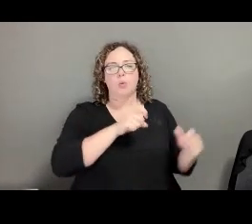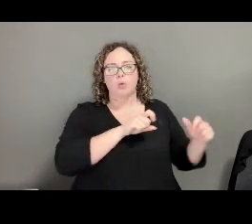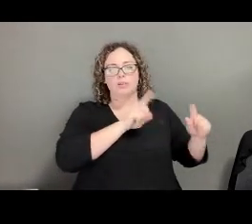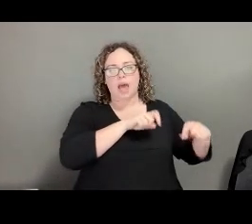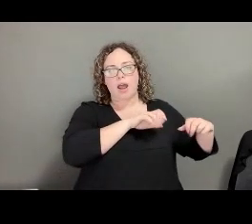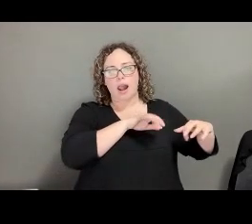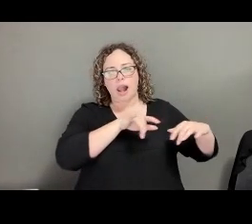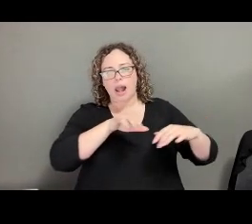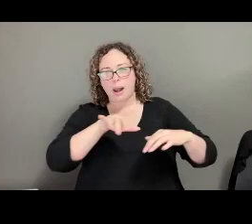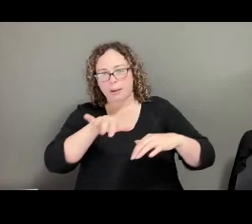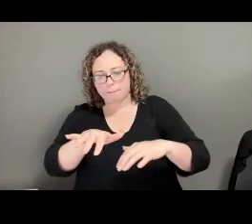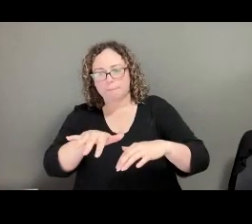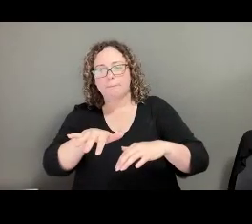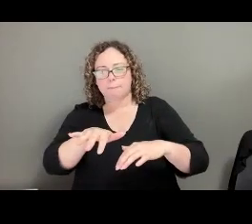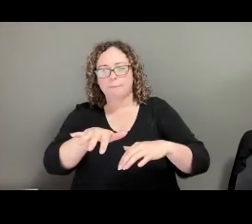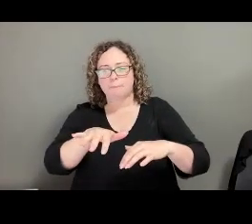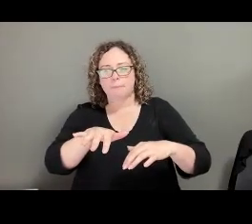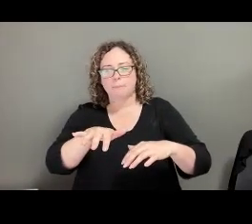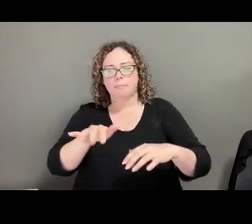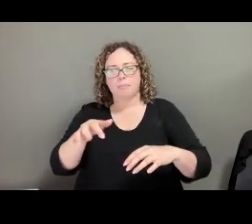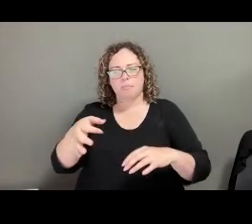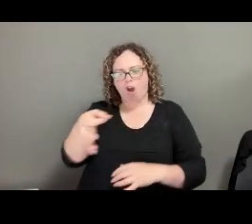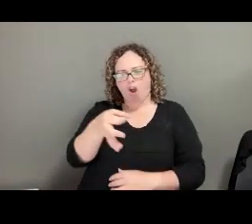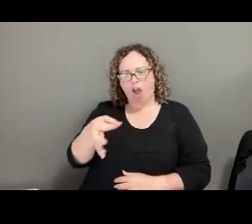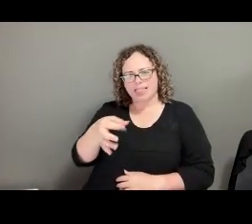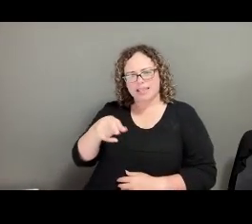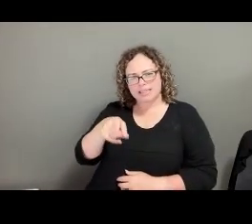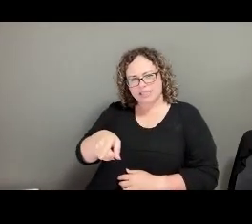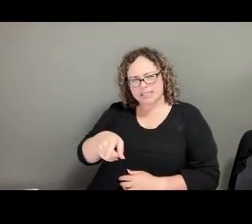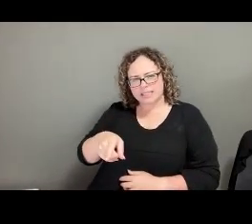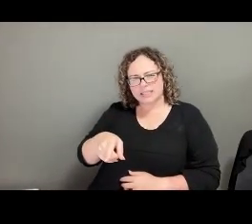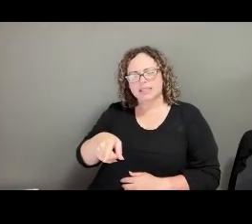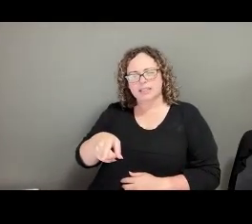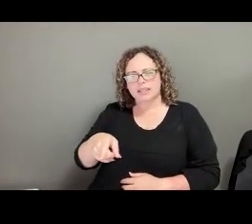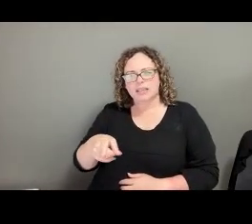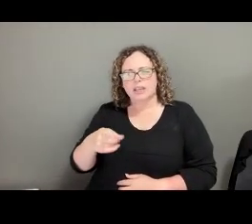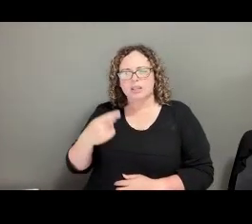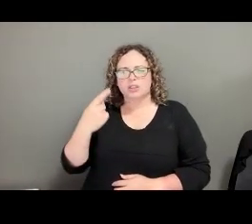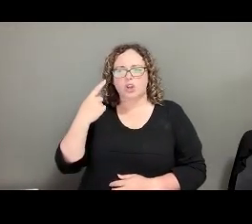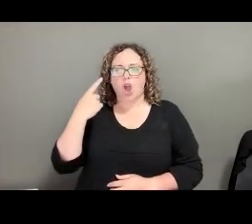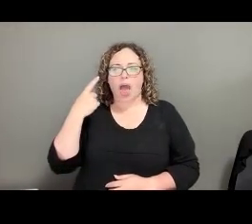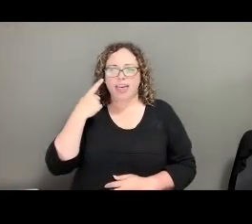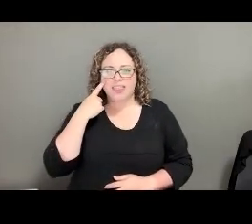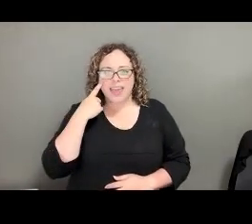I think when I lived on the island, the record number of, times popped by crabs was 13 in a day.